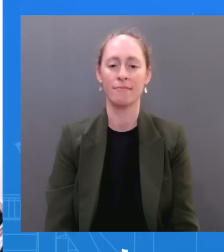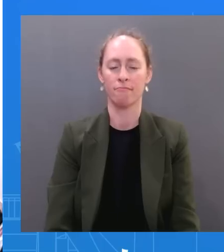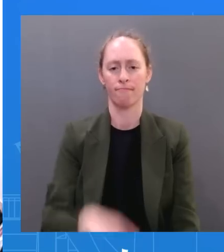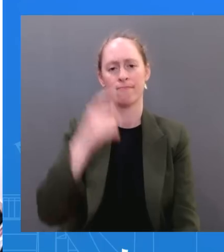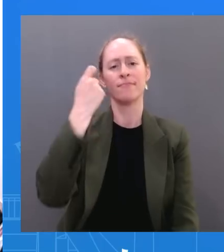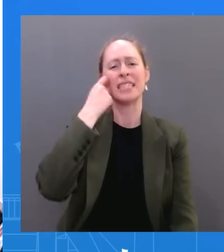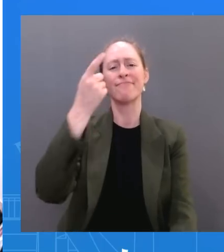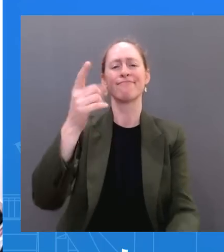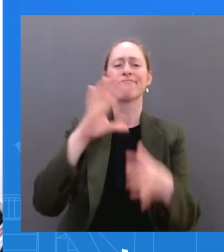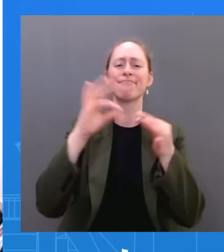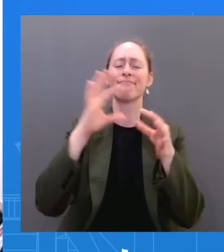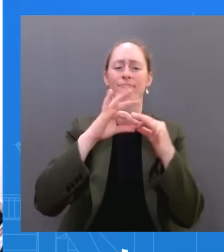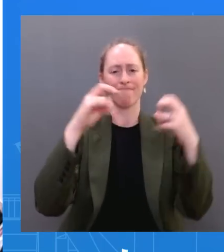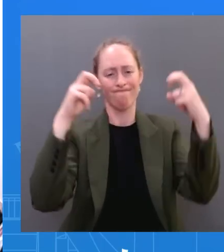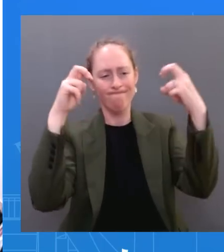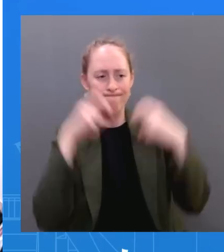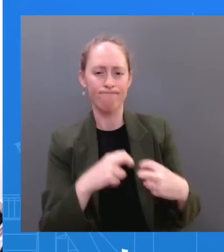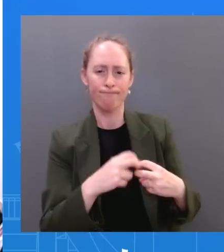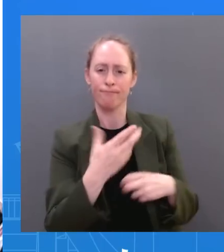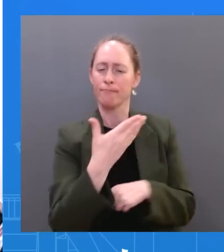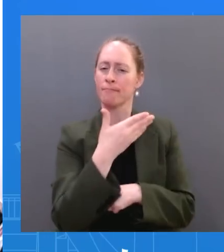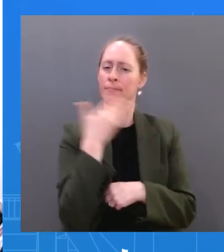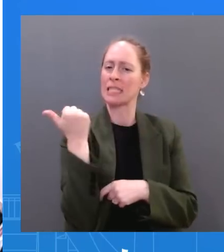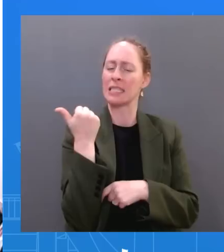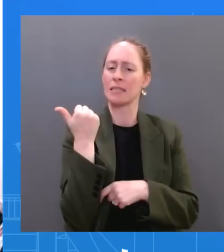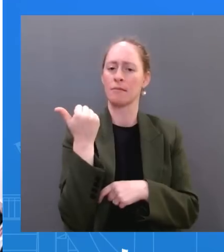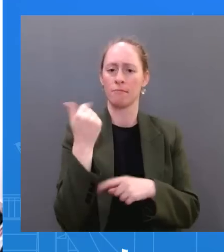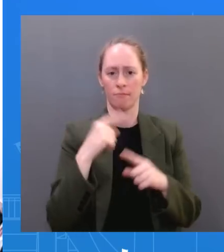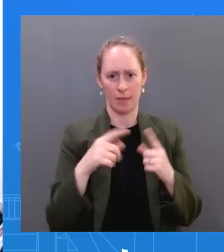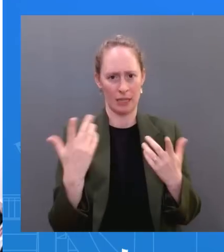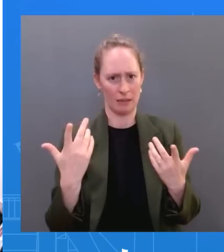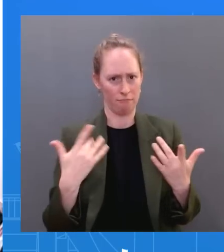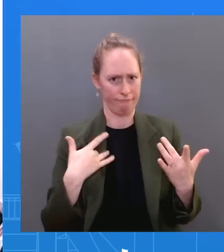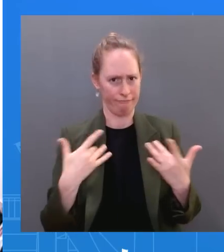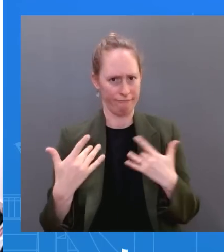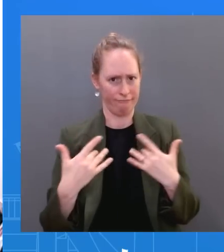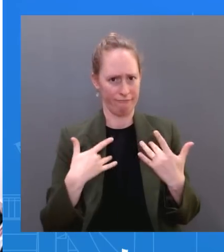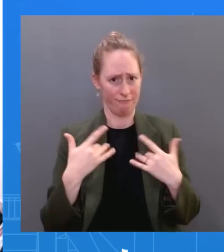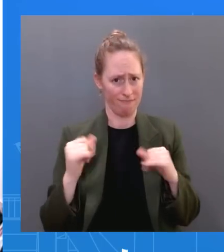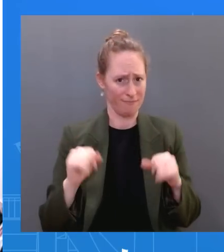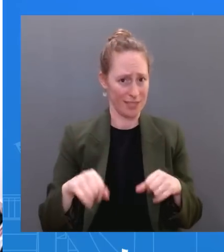with an expectation among the public that maybe there will be a specific deliverable